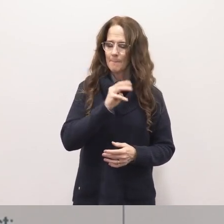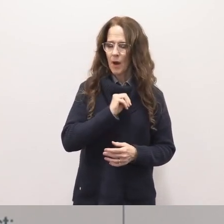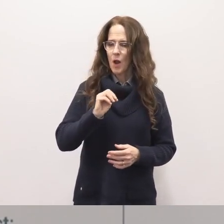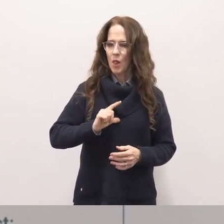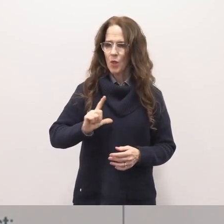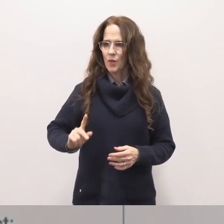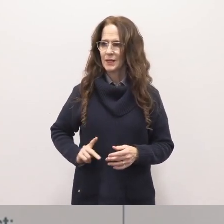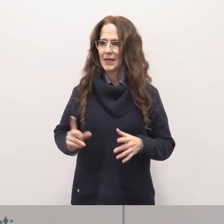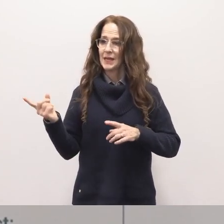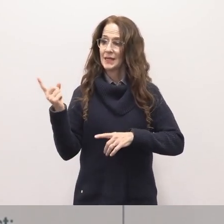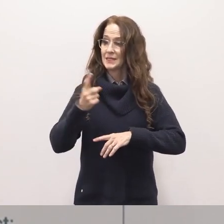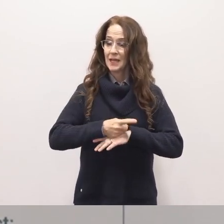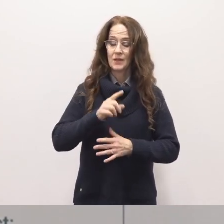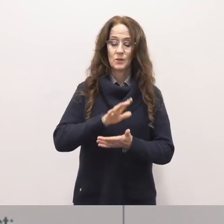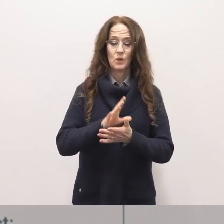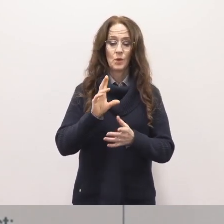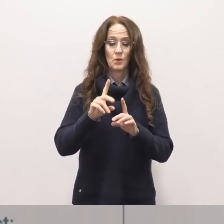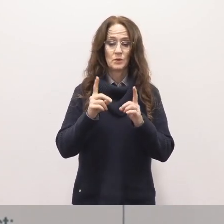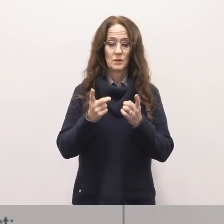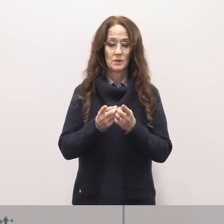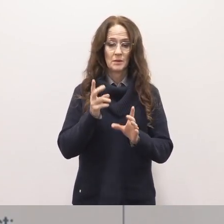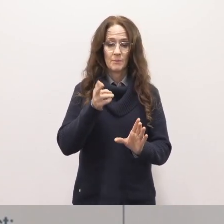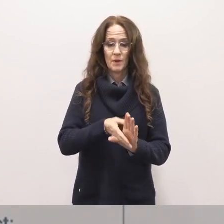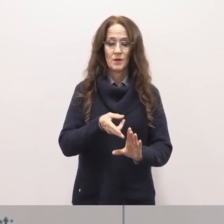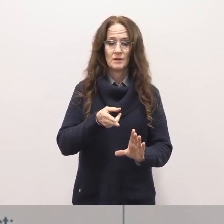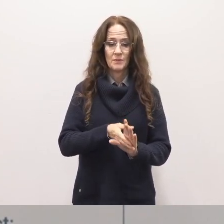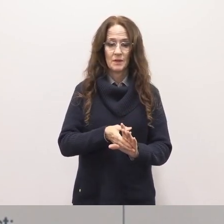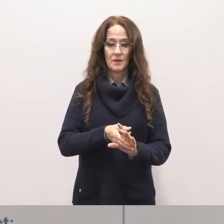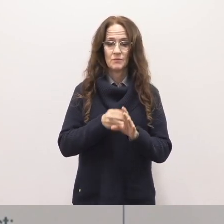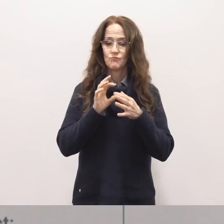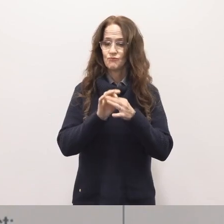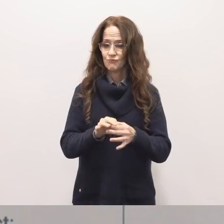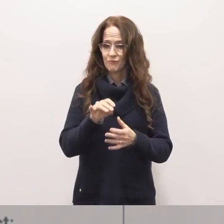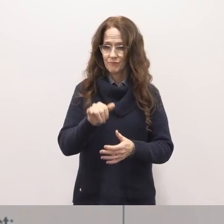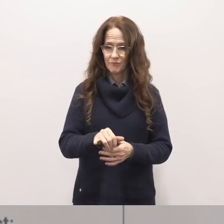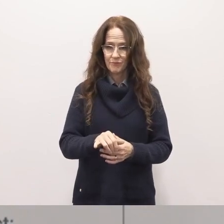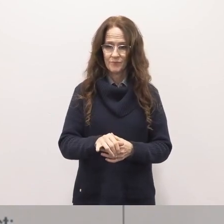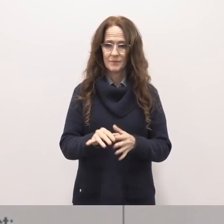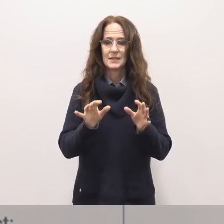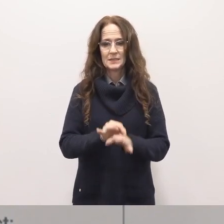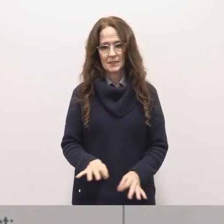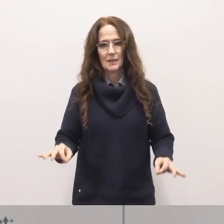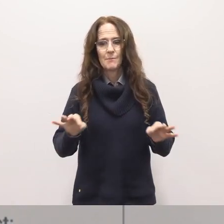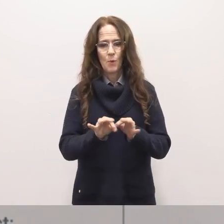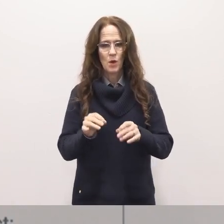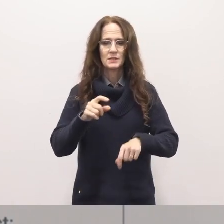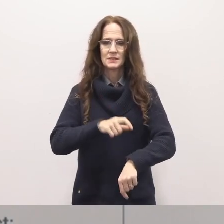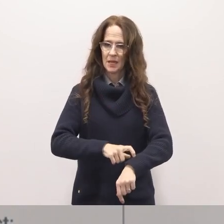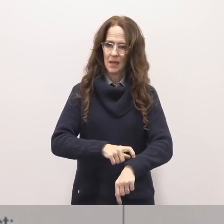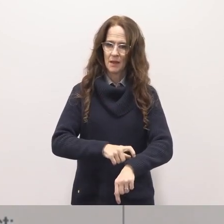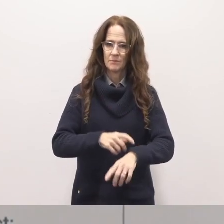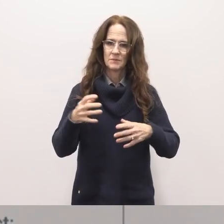the school districts' participation in that, because it's an important time to celebrate that.